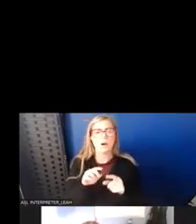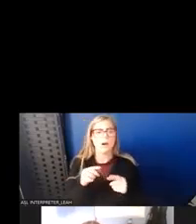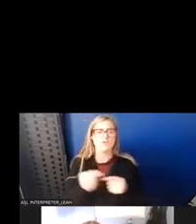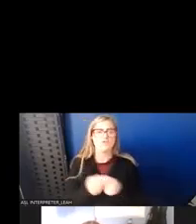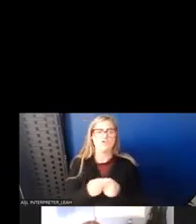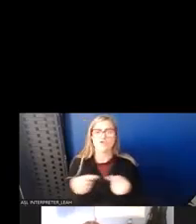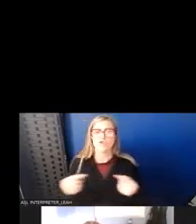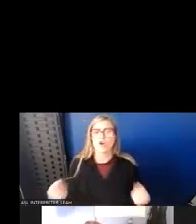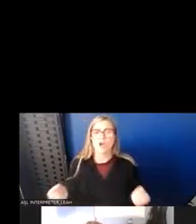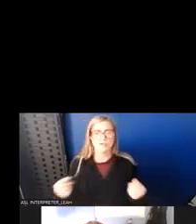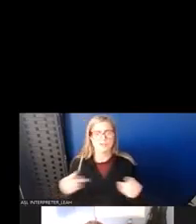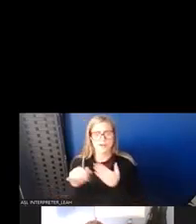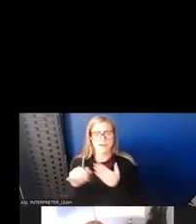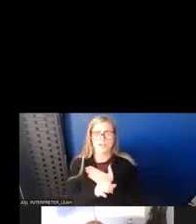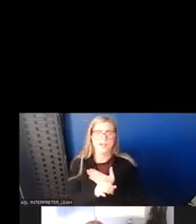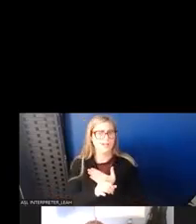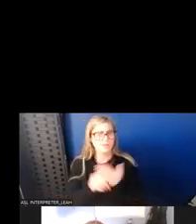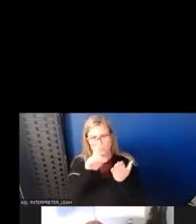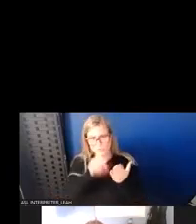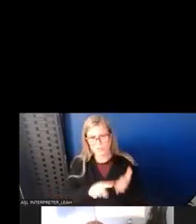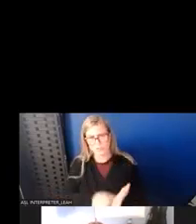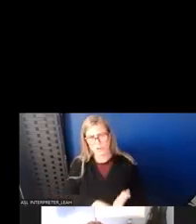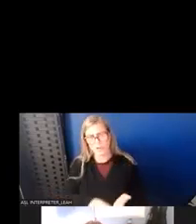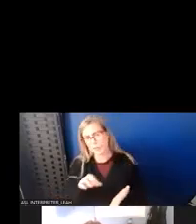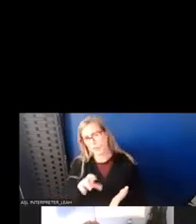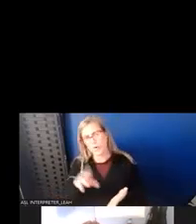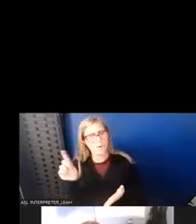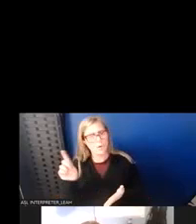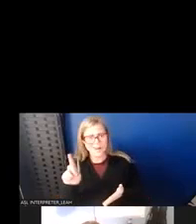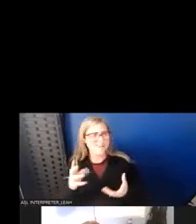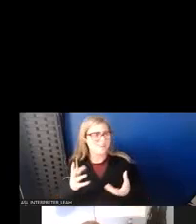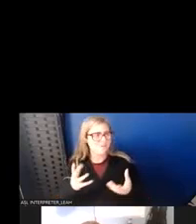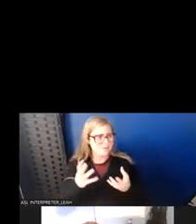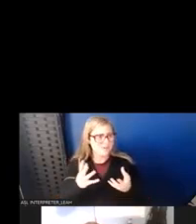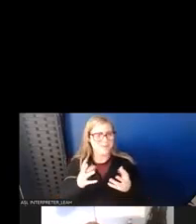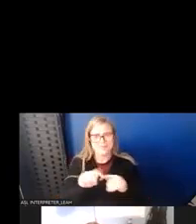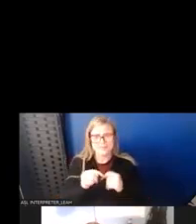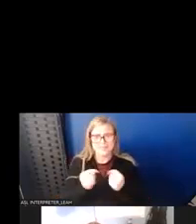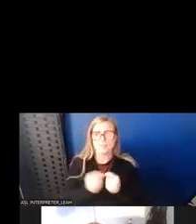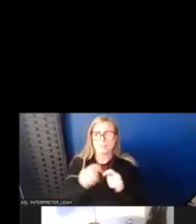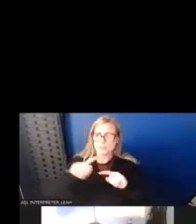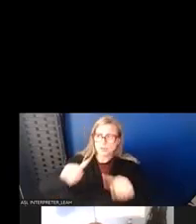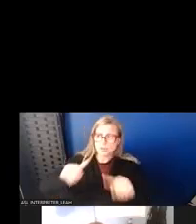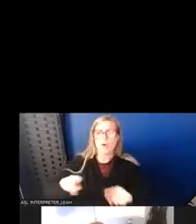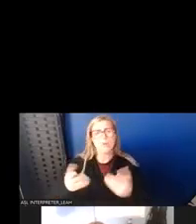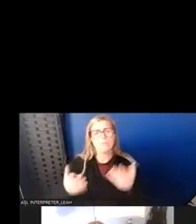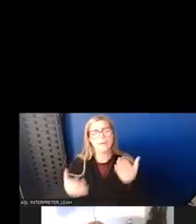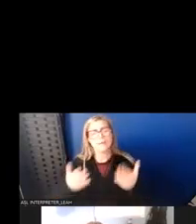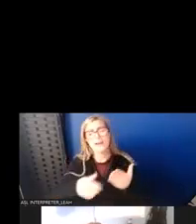ideation of where we want the team to go. But for a lot of other things we may have smaller paper groups,